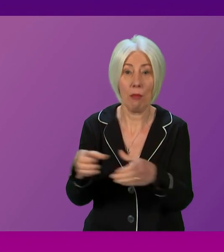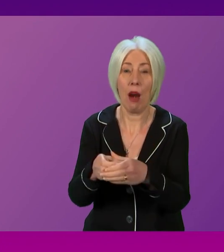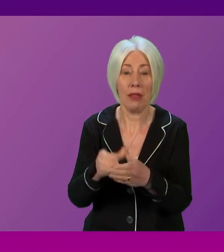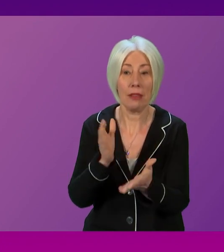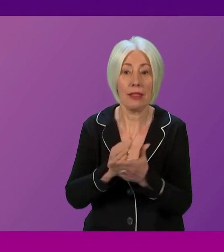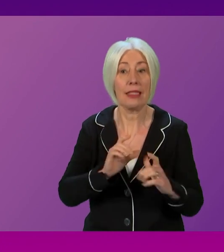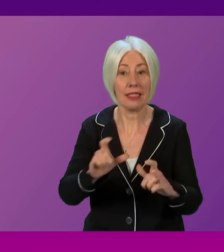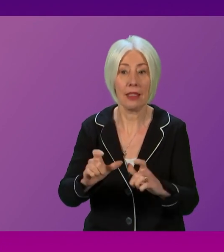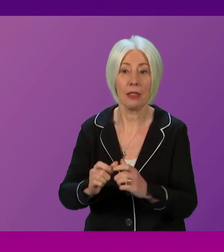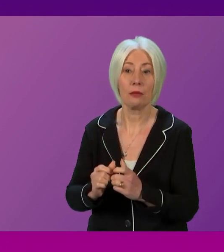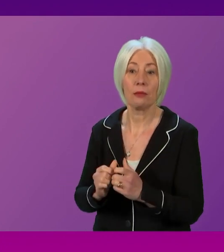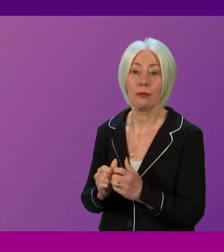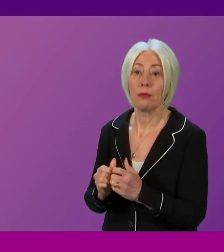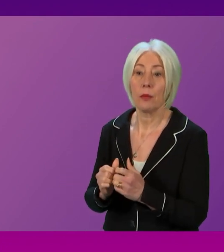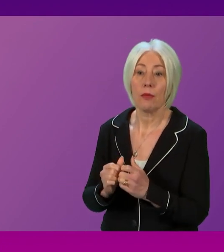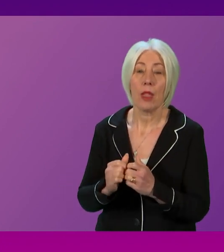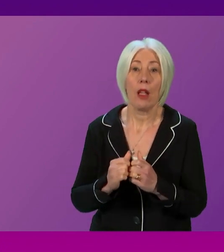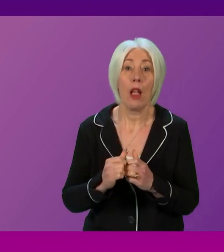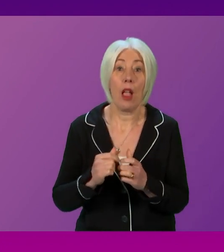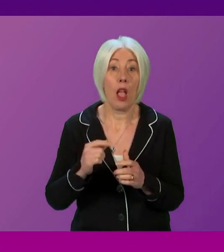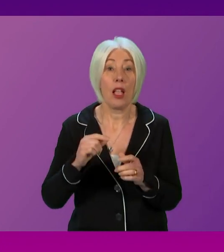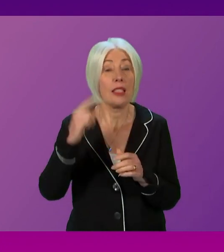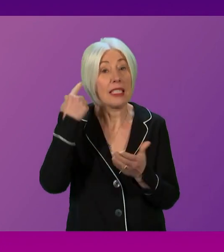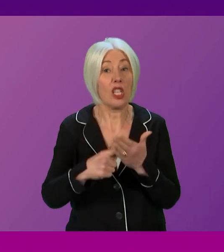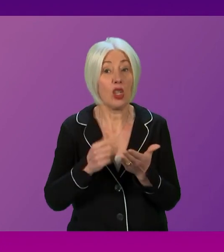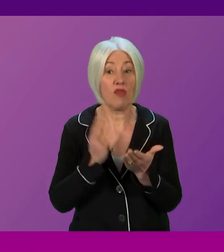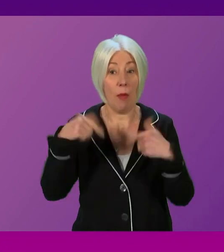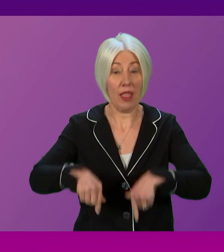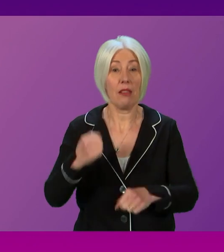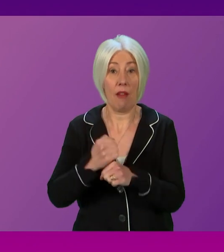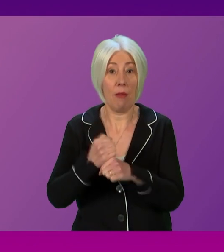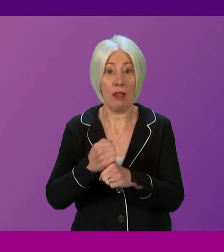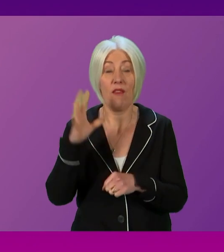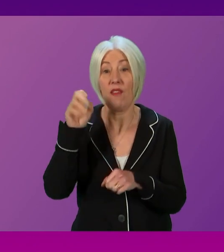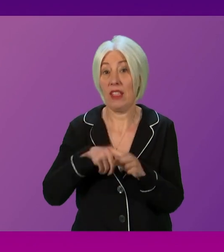which is caused by decisions made by the Government over the past 15 years. Patients